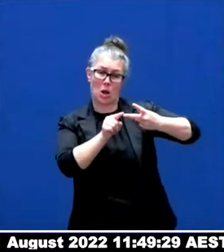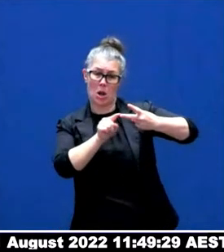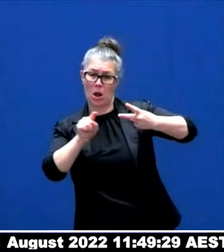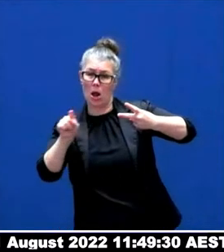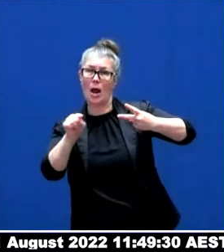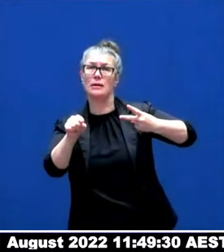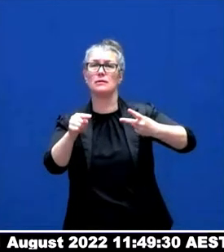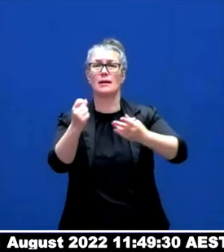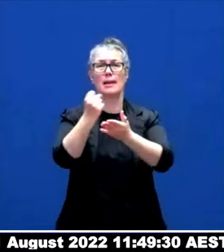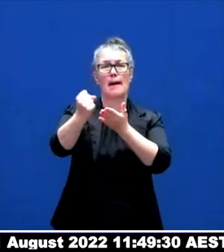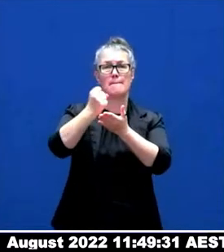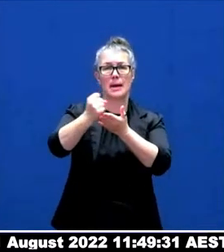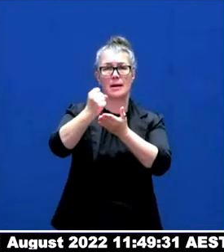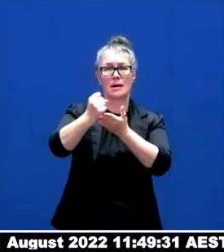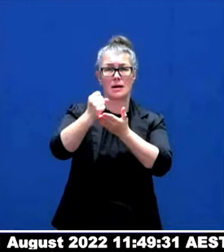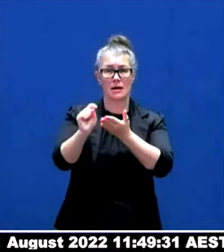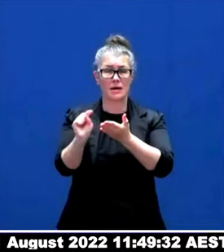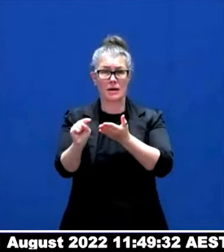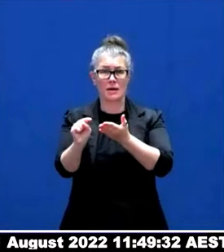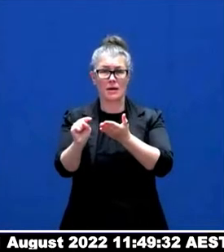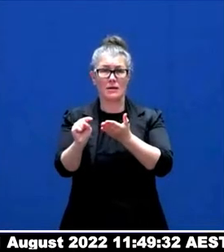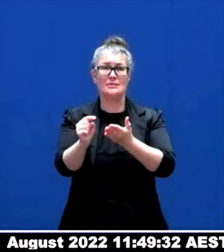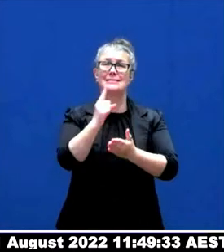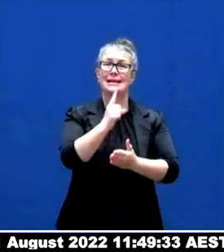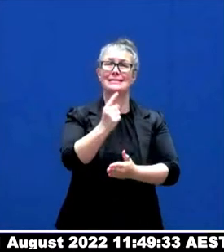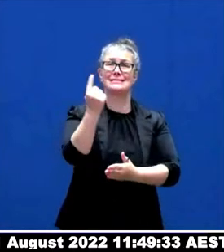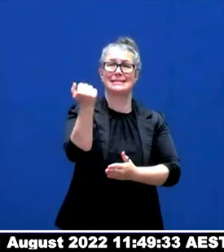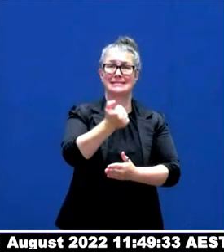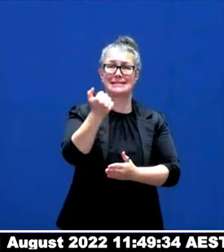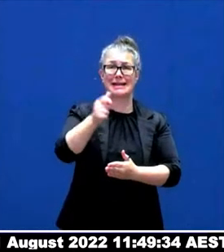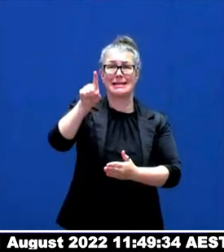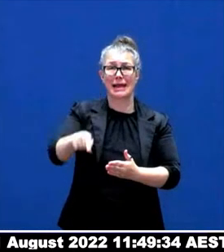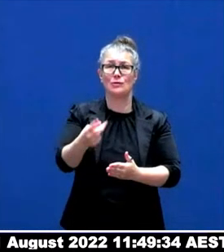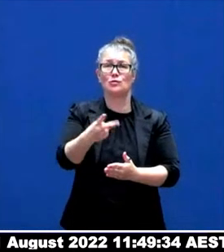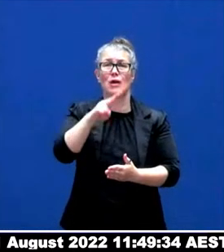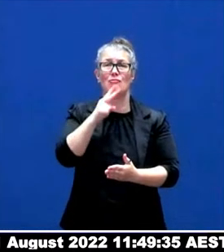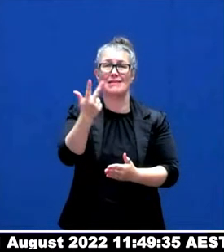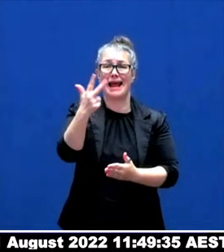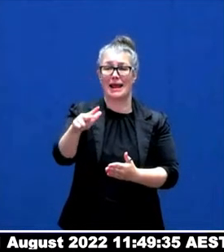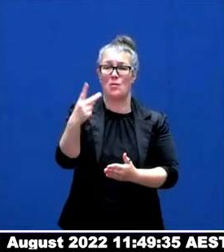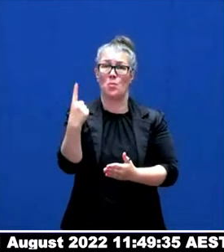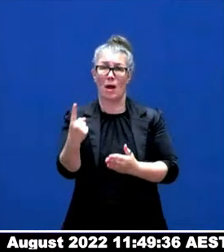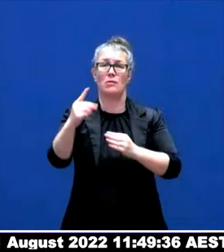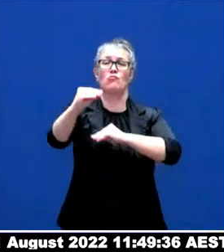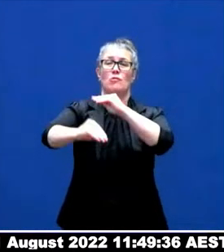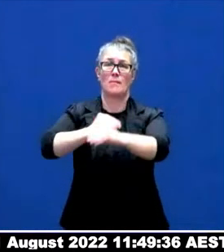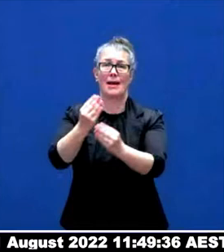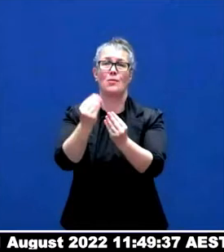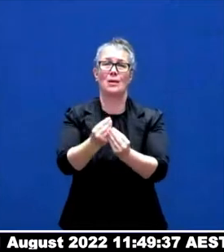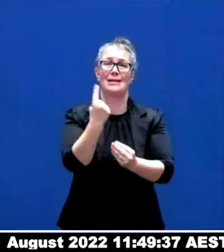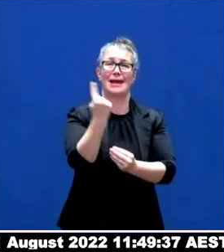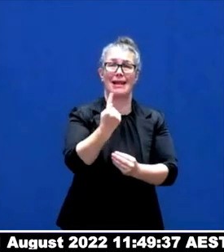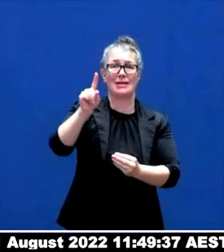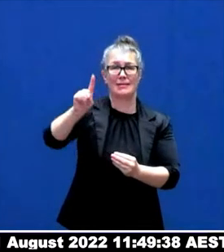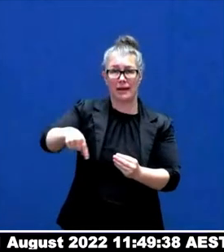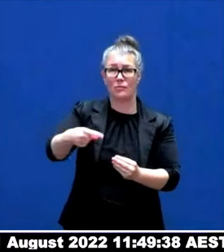So, we delete 16,281 and replace that with 11,022; is that right?